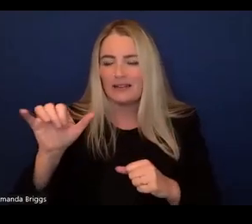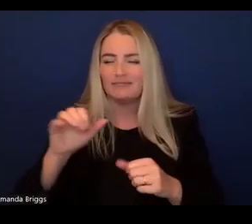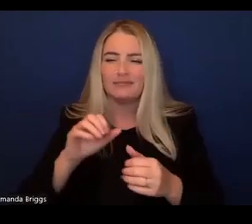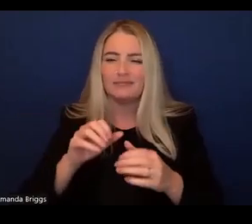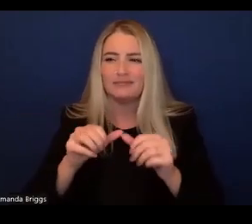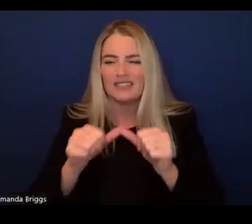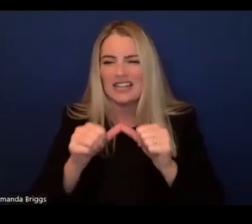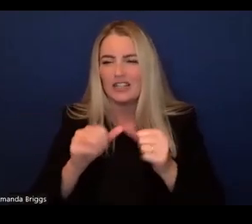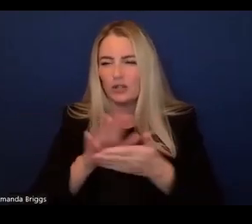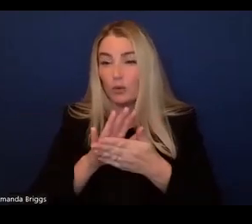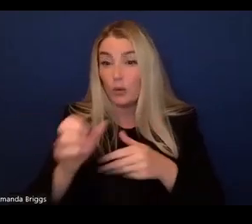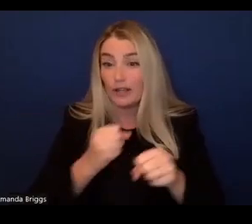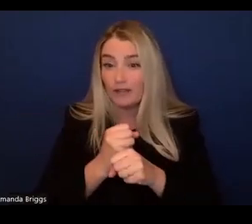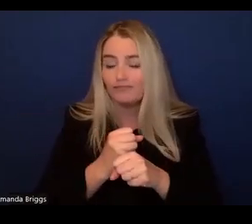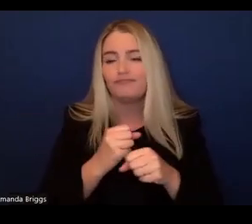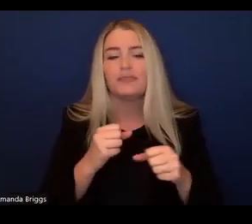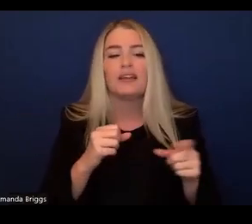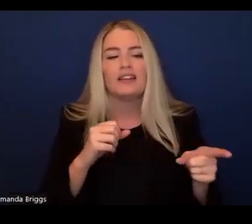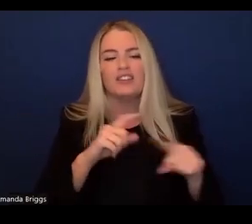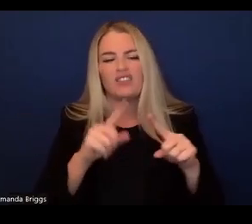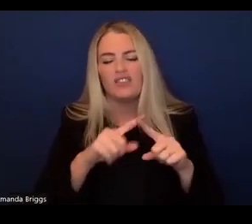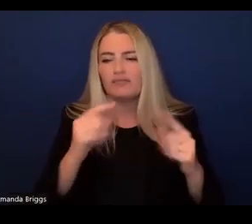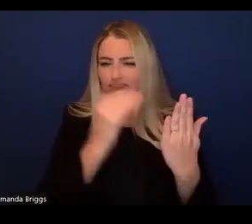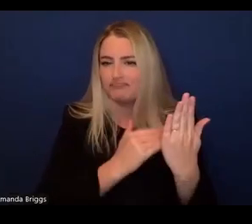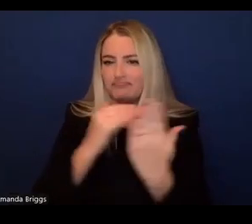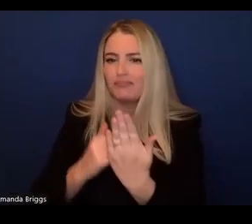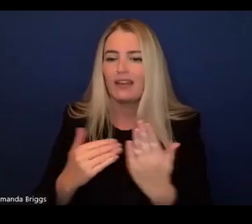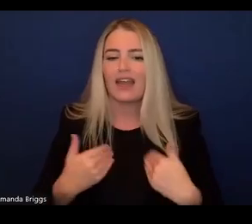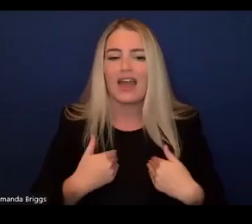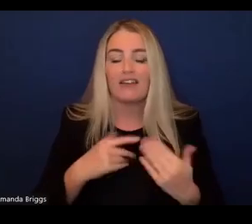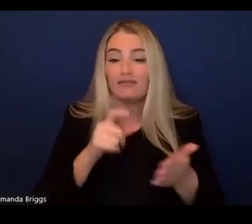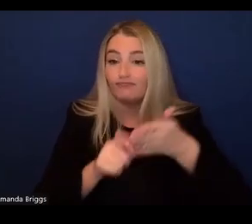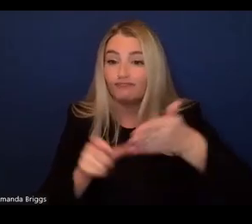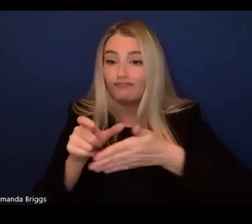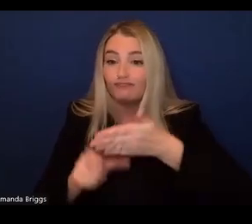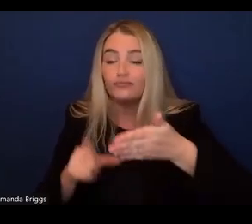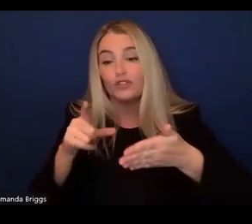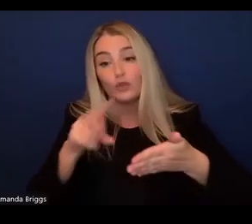And under those toolkits we have publications that may be very helpful.